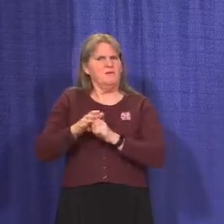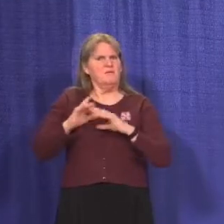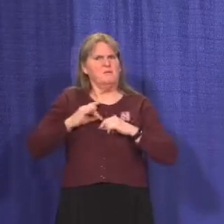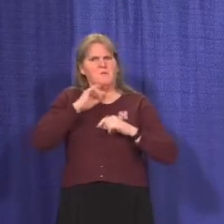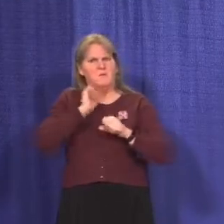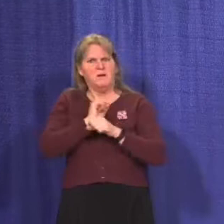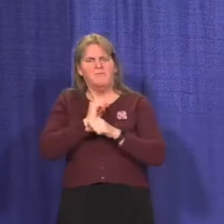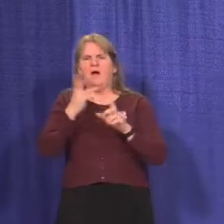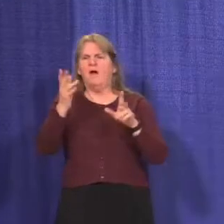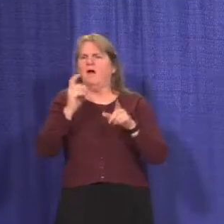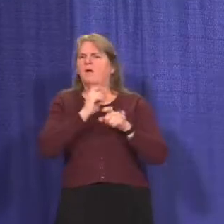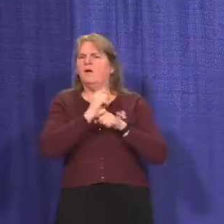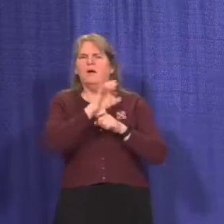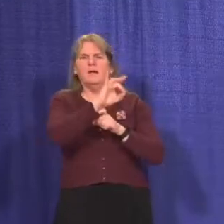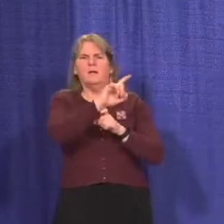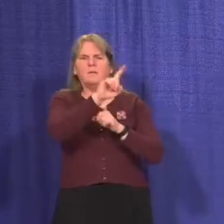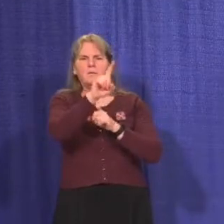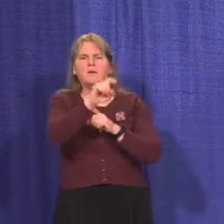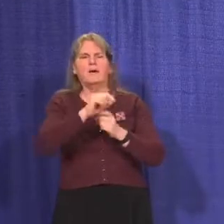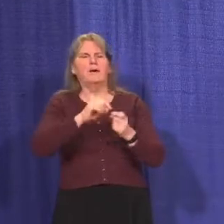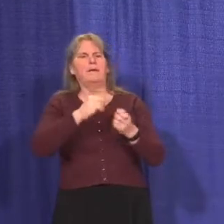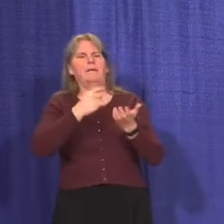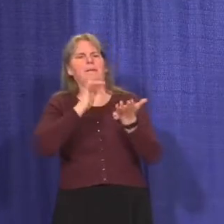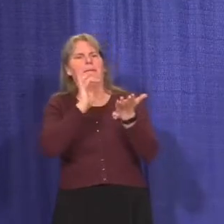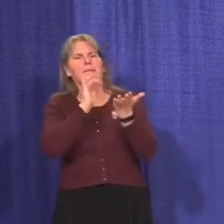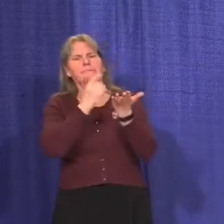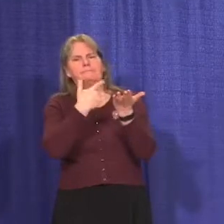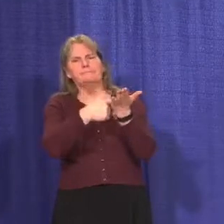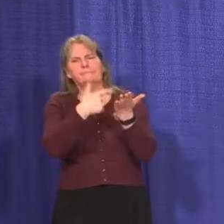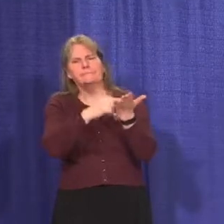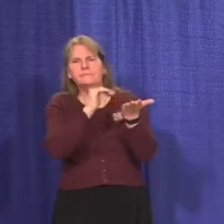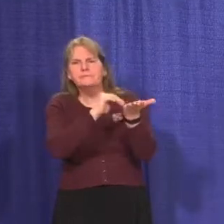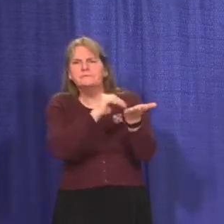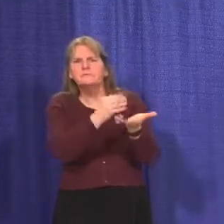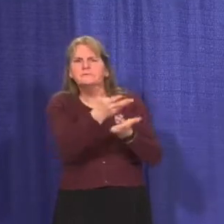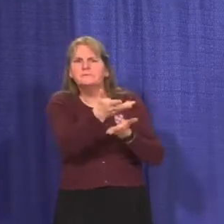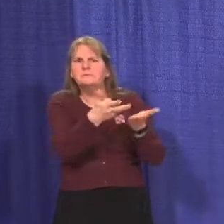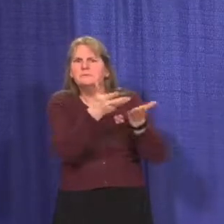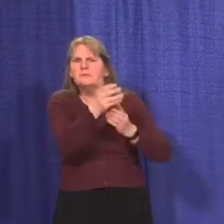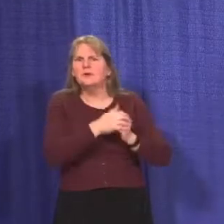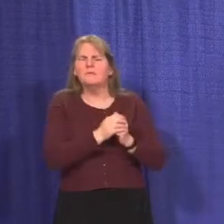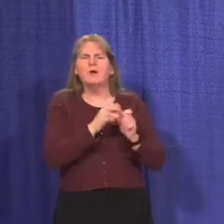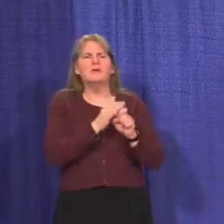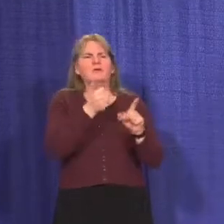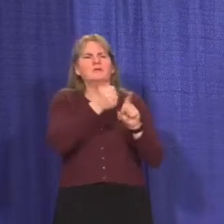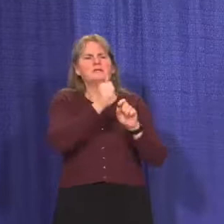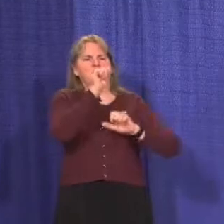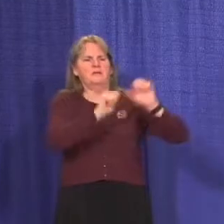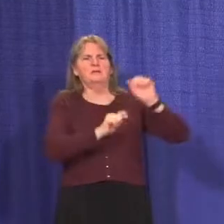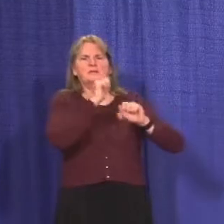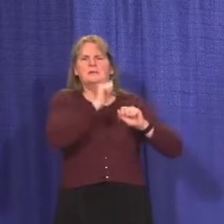provider. Follow the testing self-assessment tool.